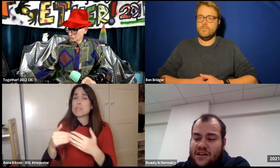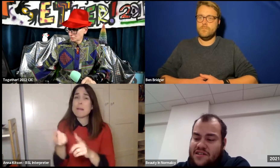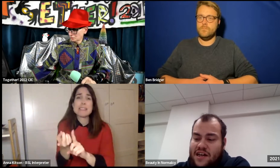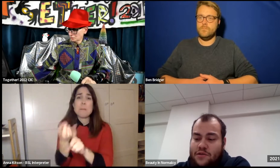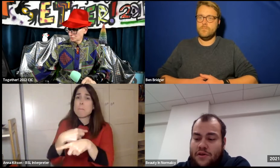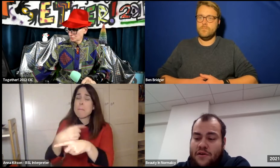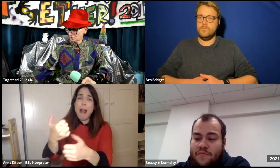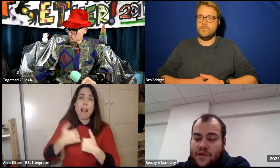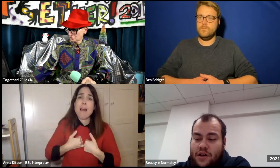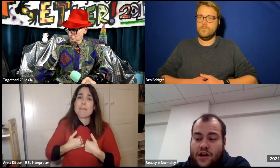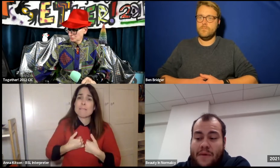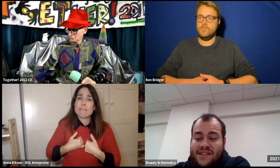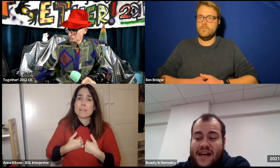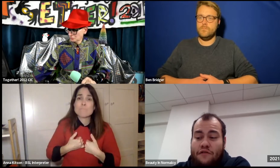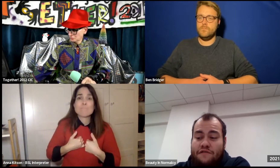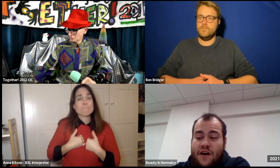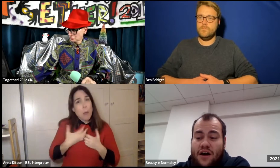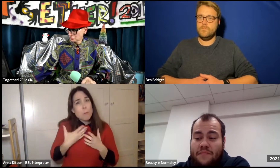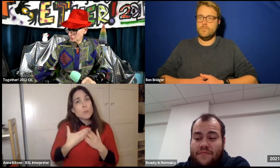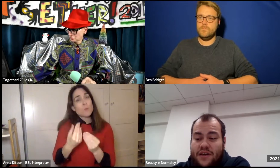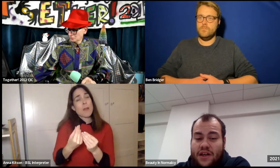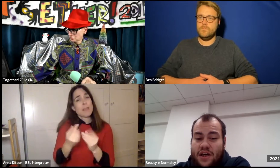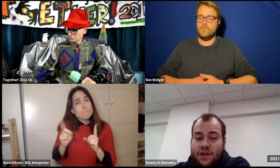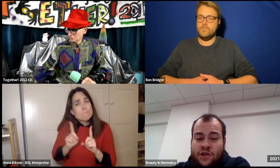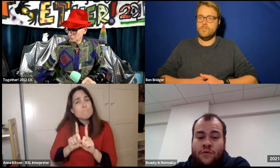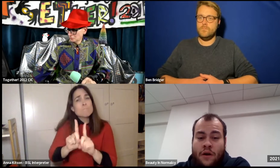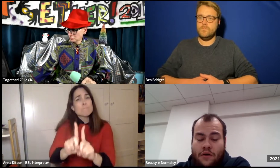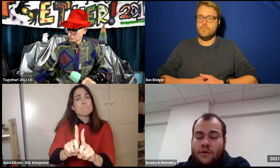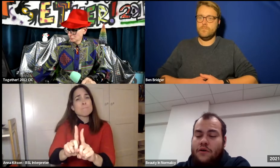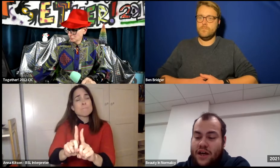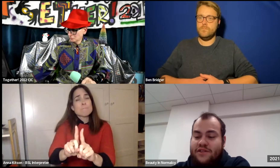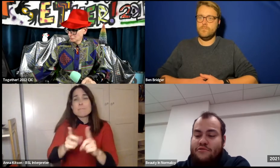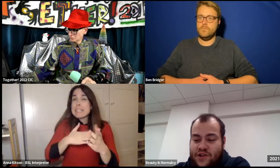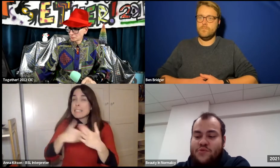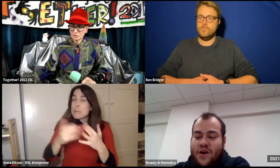I was and stayed with you No matter how far Either of us were.